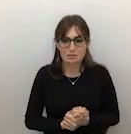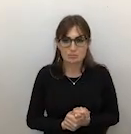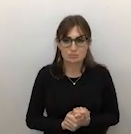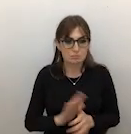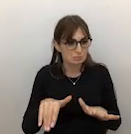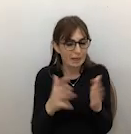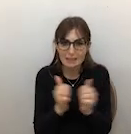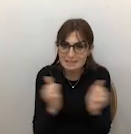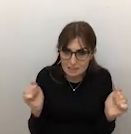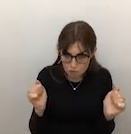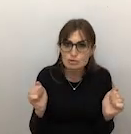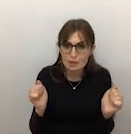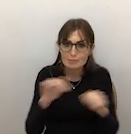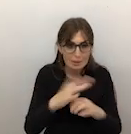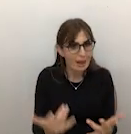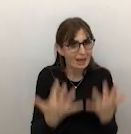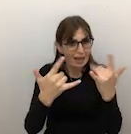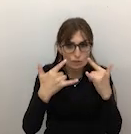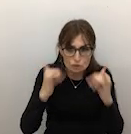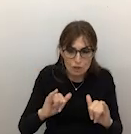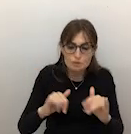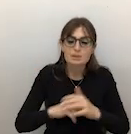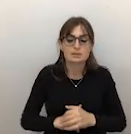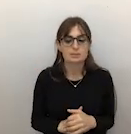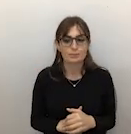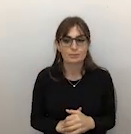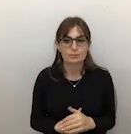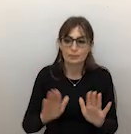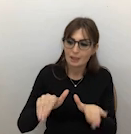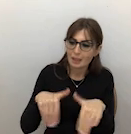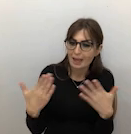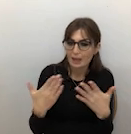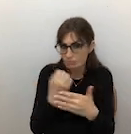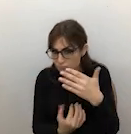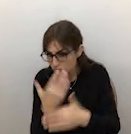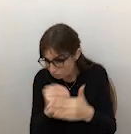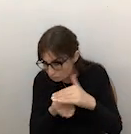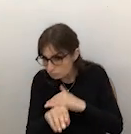if there were any disagreements about accounting judgements, and whether there are any emerging risks not